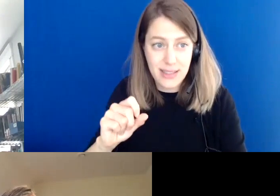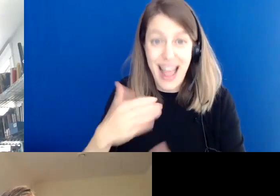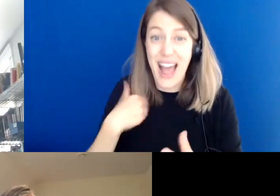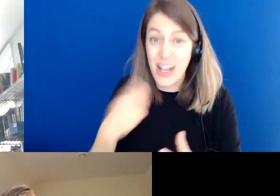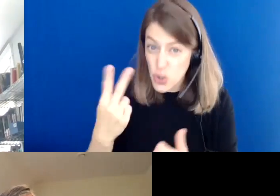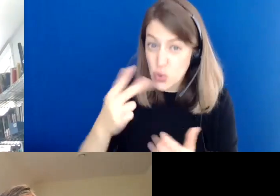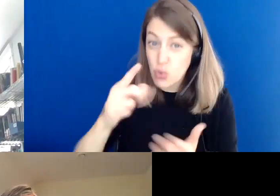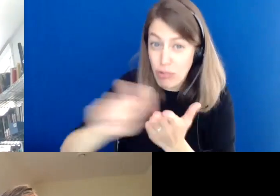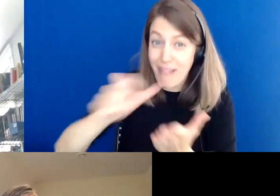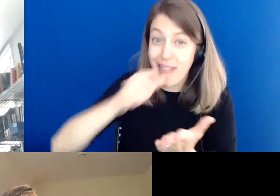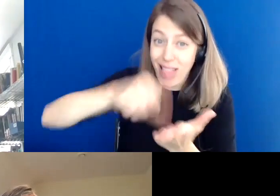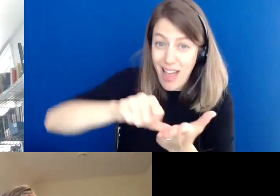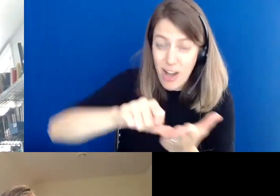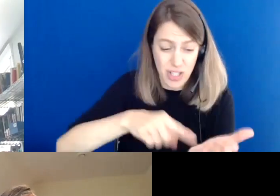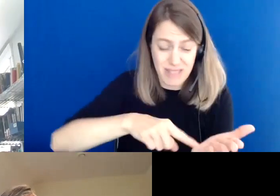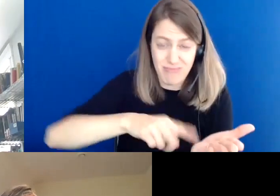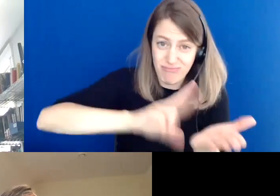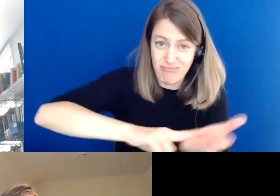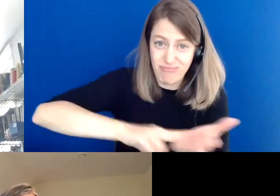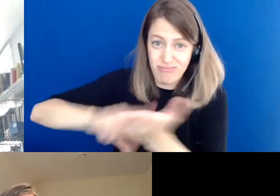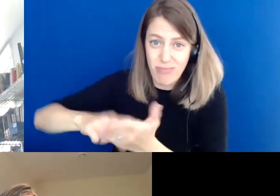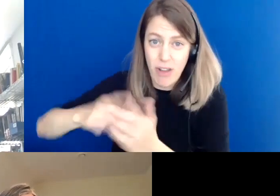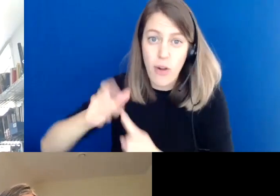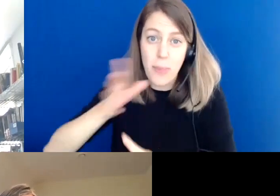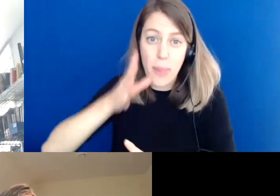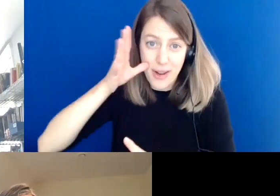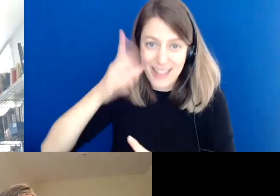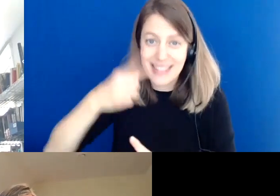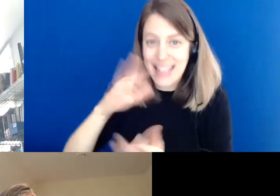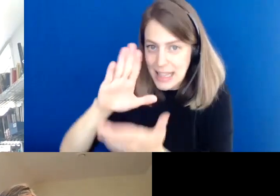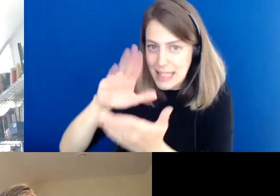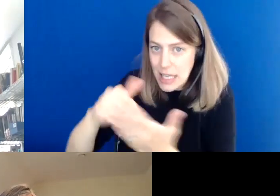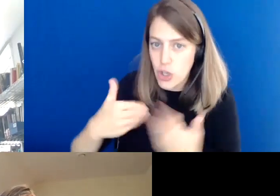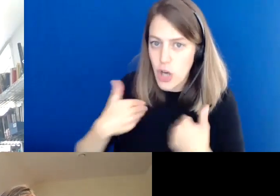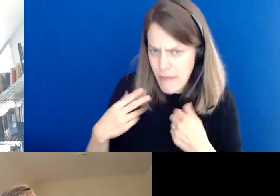The letter stated that the center had permission to use physical restraints and